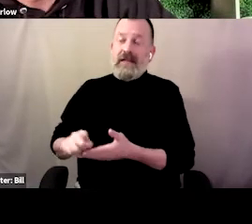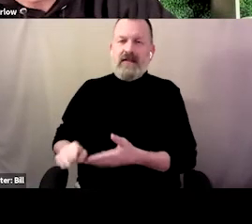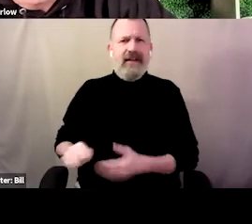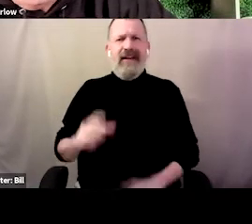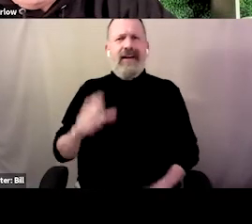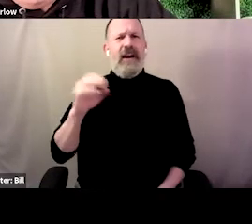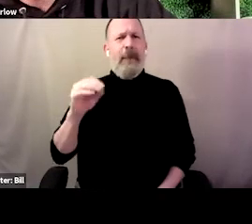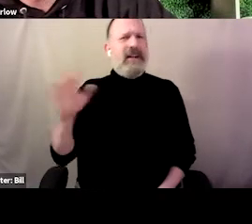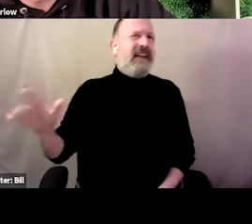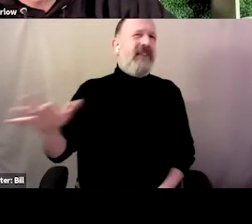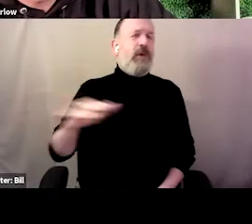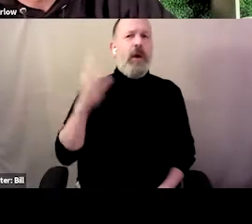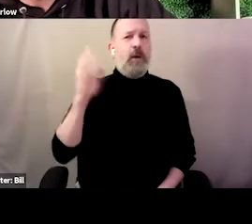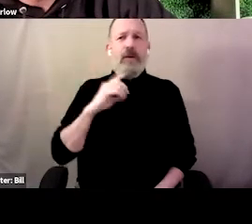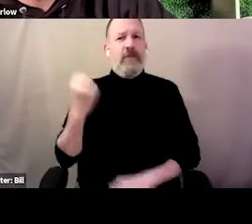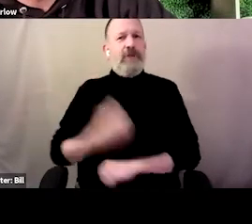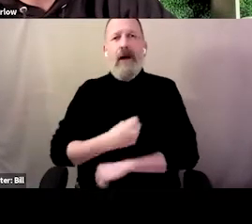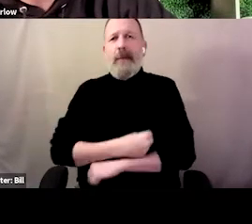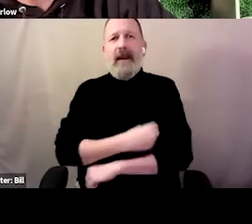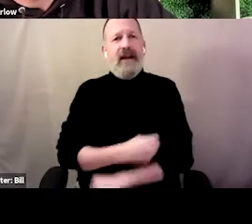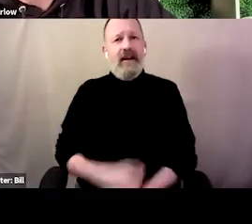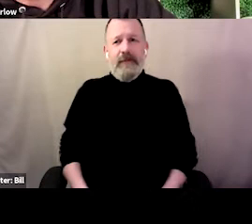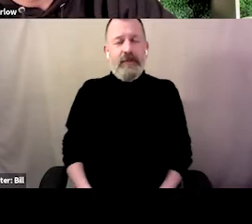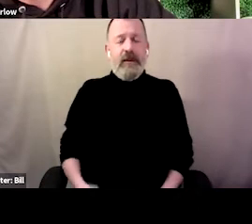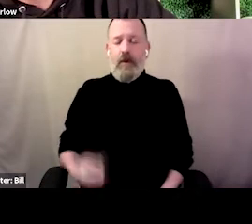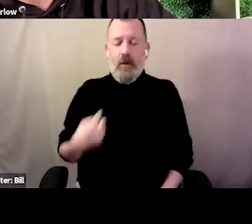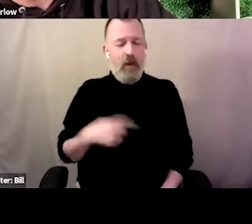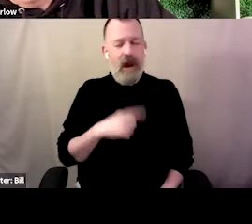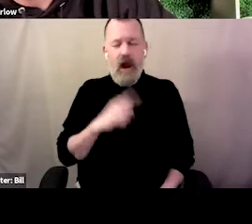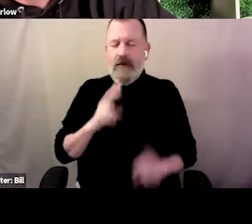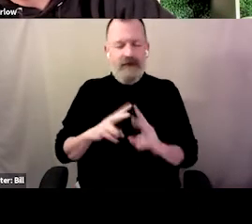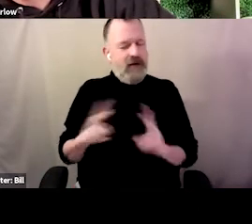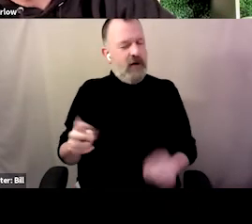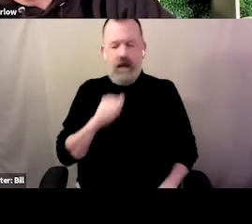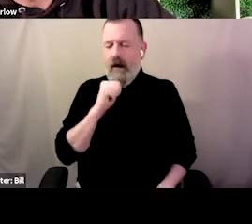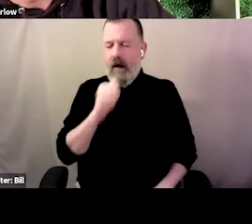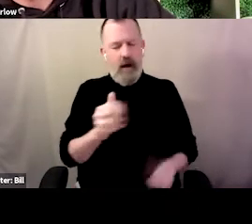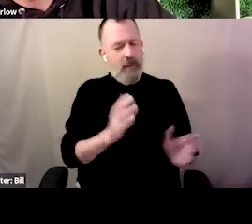CalebBarlow: And we are woefully unprepared as a society to deal with something like that.